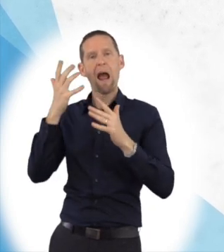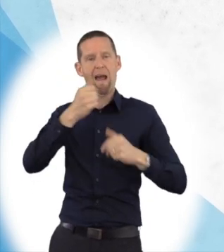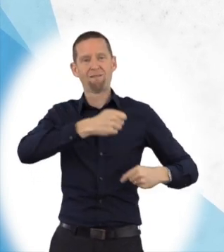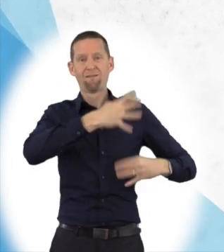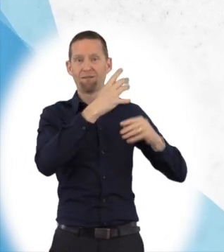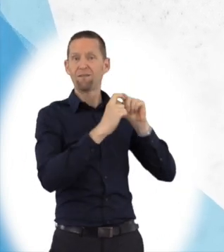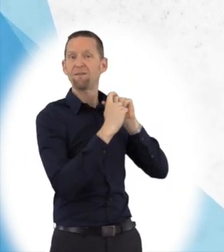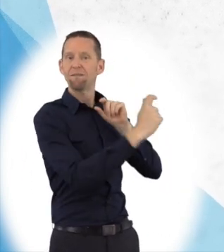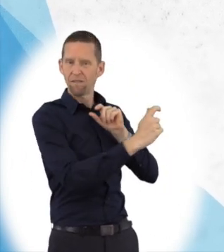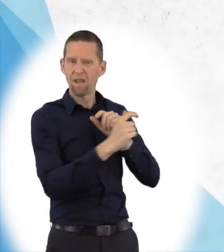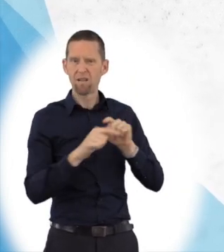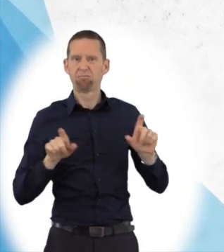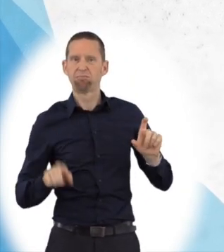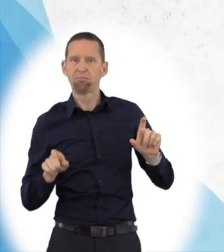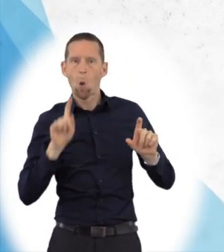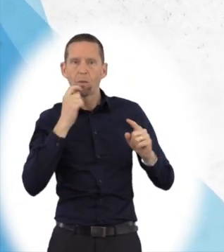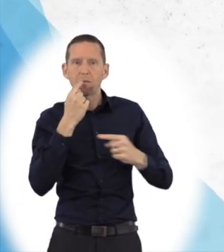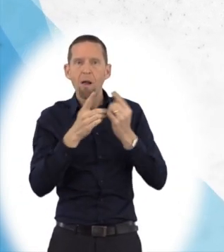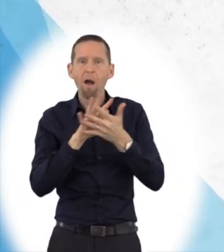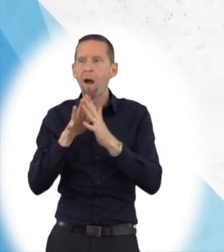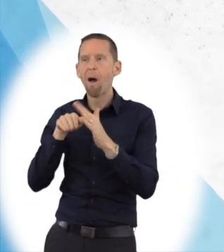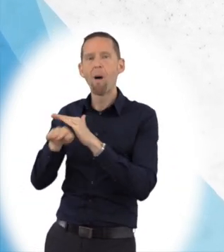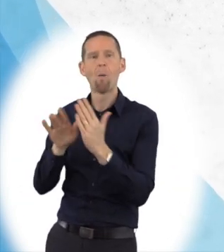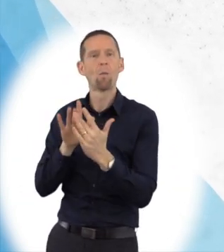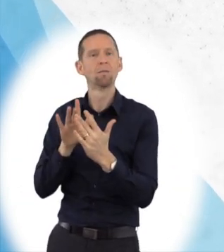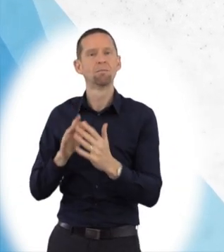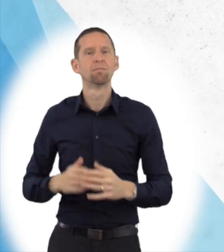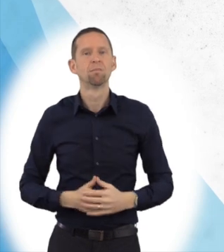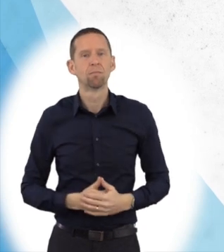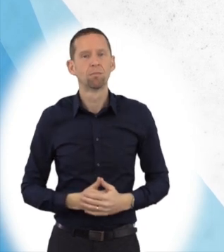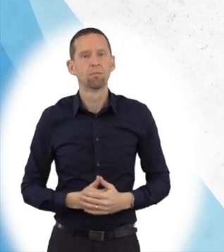on our website, which can be accessed by clicking the link in the description below this video.